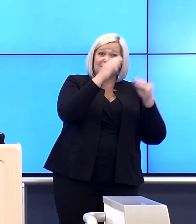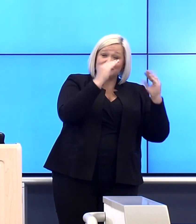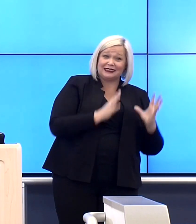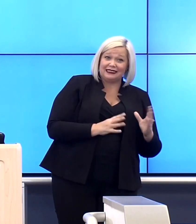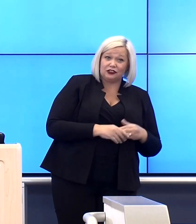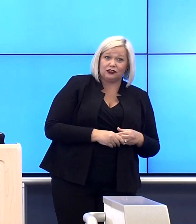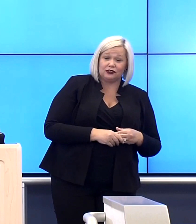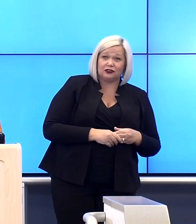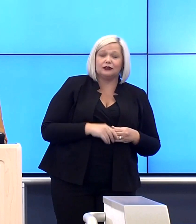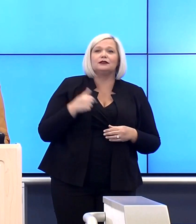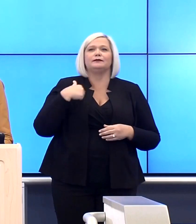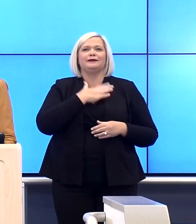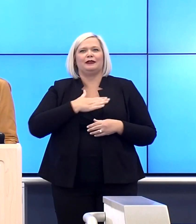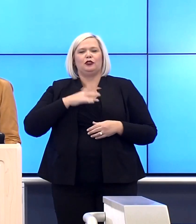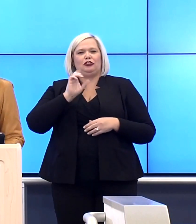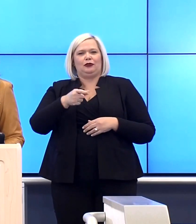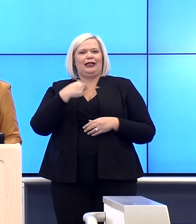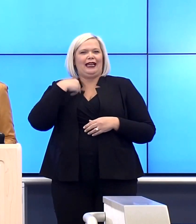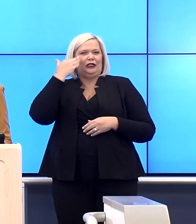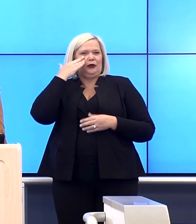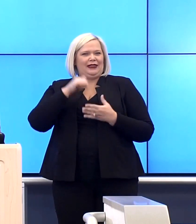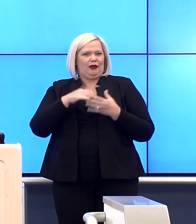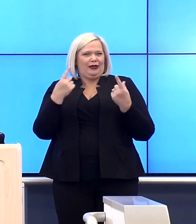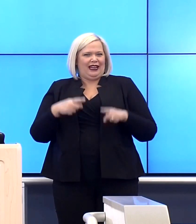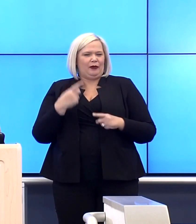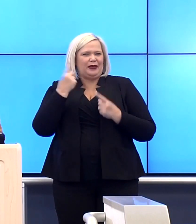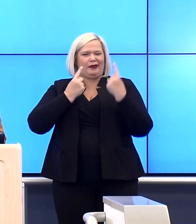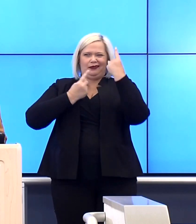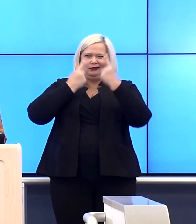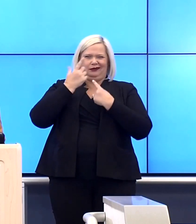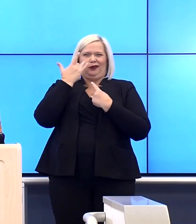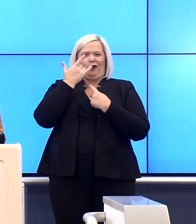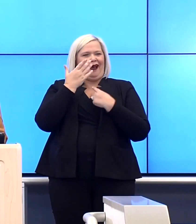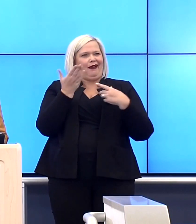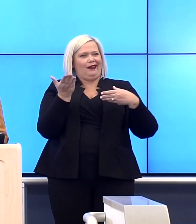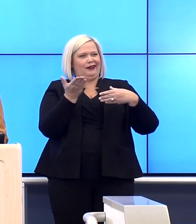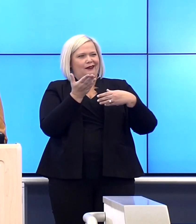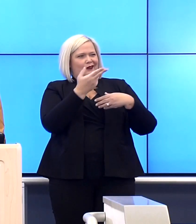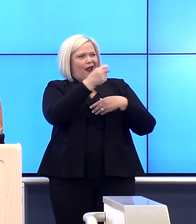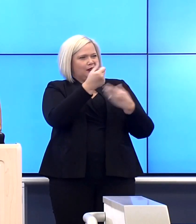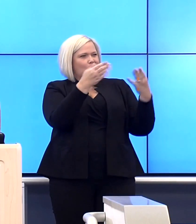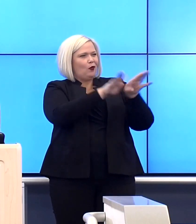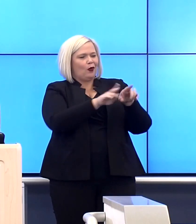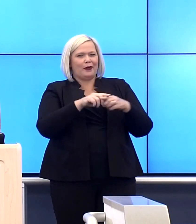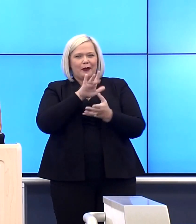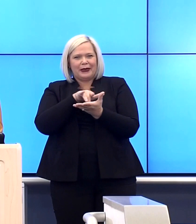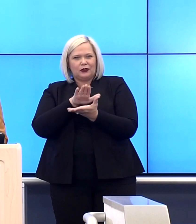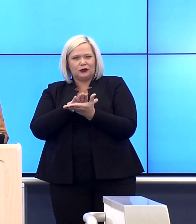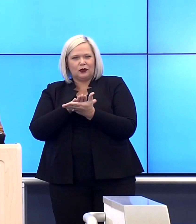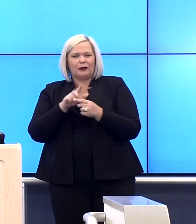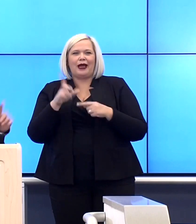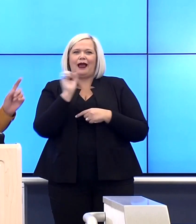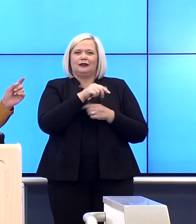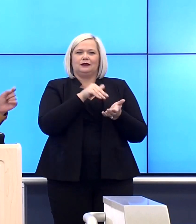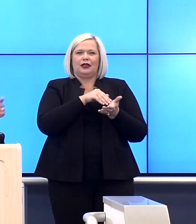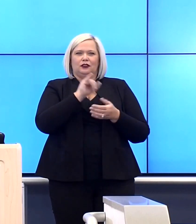TEACHERS WHOSE REPORT TO MIDDLE SCHOOLS, MIGHT FACE SIMILAR SCHOOLS, MIGHT FACE SIMILAR RISKS AS HIGH SCHOOL TEACHERS. RISKS AS HIGH SCHOOL TEACHERS. >> APPRECIATE THE QUESTION, APPRECIATE THE QUESTION, JONATHAN. JONATHAN. I KNEW THIS WOULD BE ON PEOPLE’S I KNEW THIS WOULD BE ON PEOPLE’S MIND WANTING TO UNDERSTAND THIS